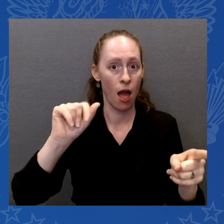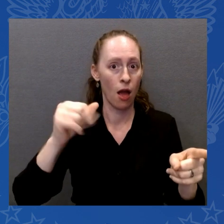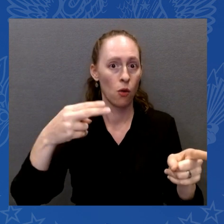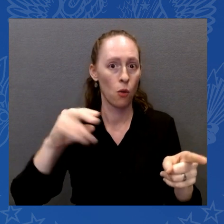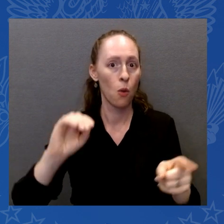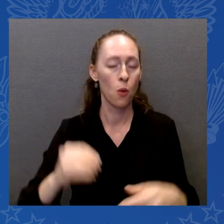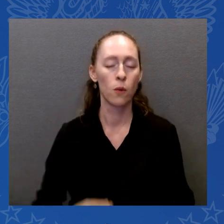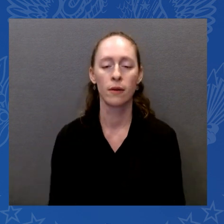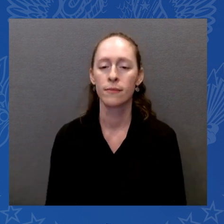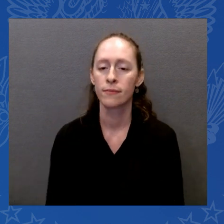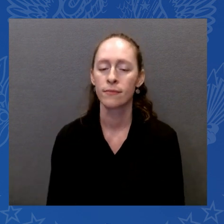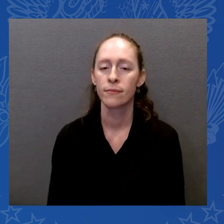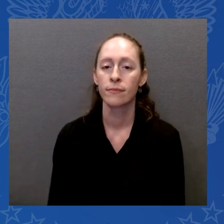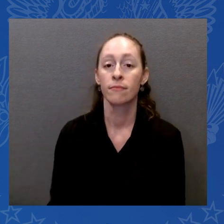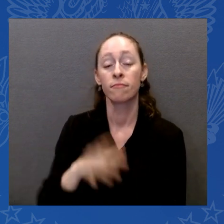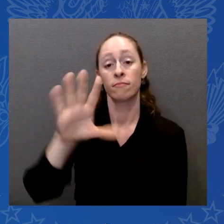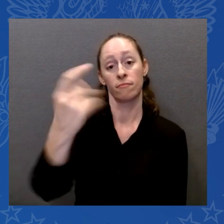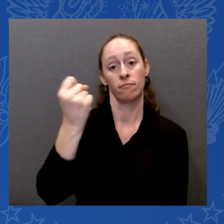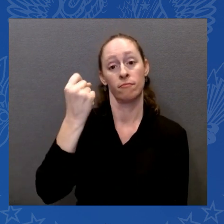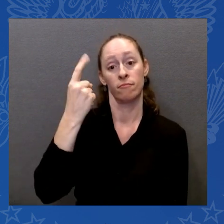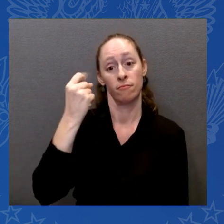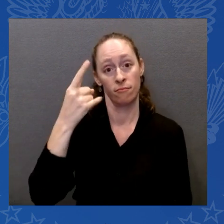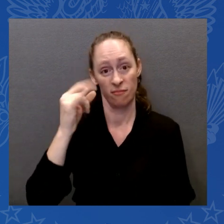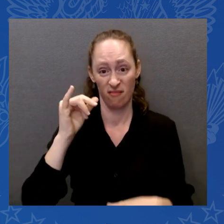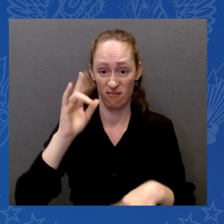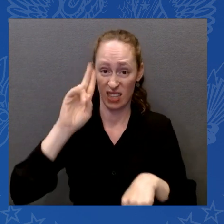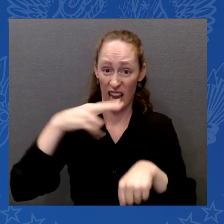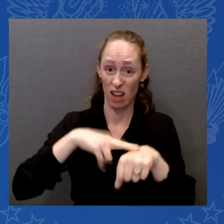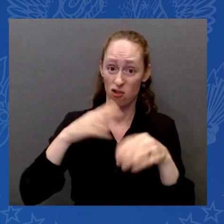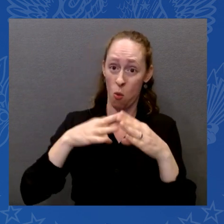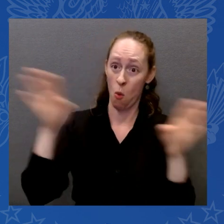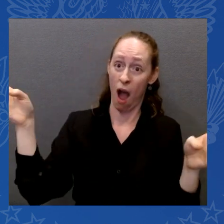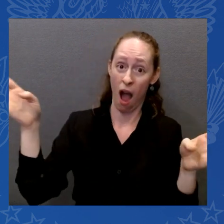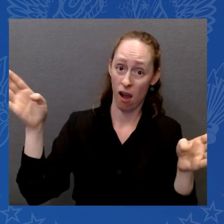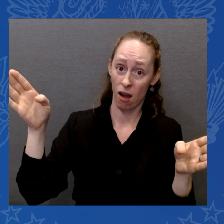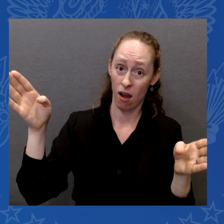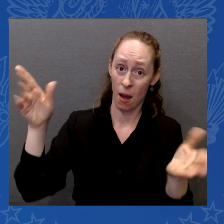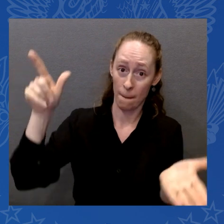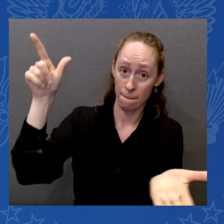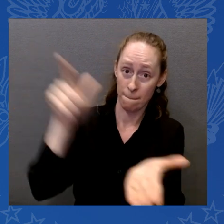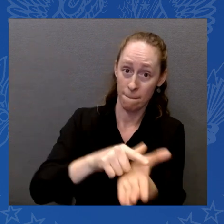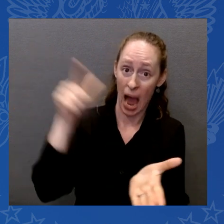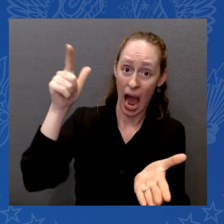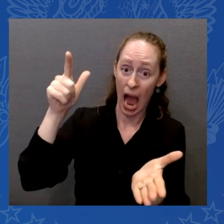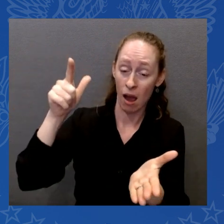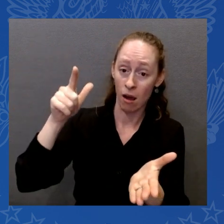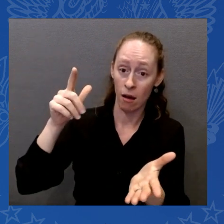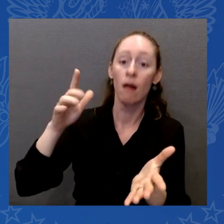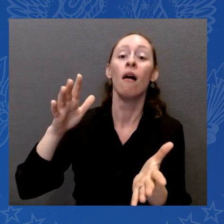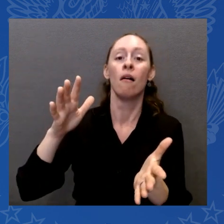to protect reproductive care, so-called leaders then could not ban abortion,